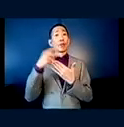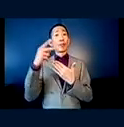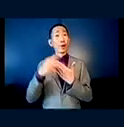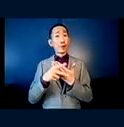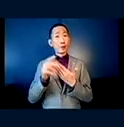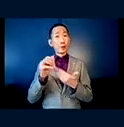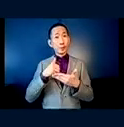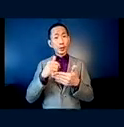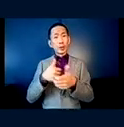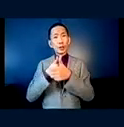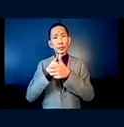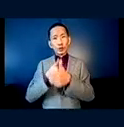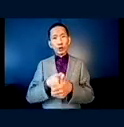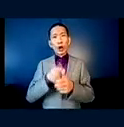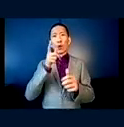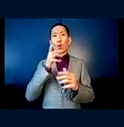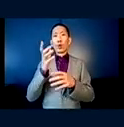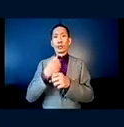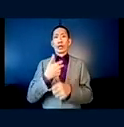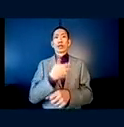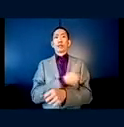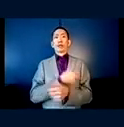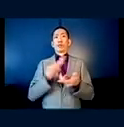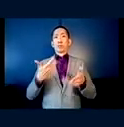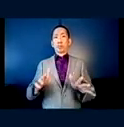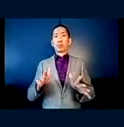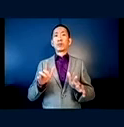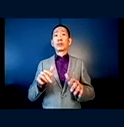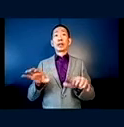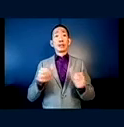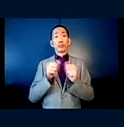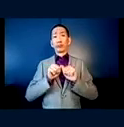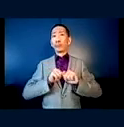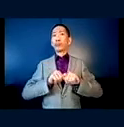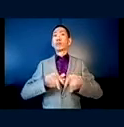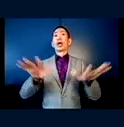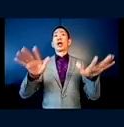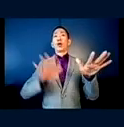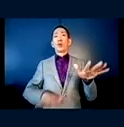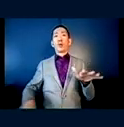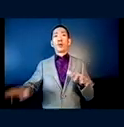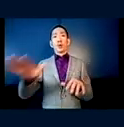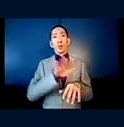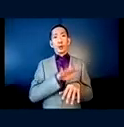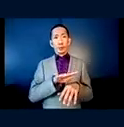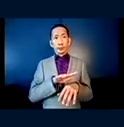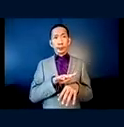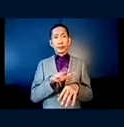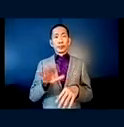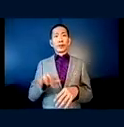WITH SIMPLE E-HEALTH APPLICATION